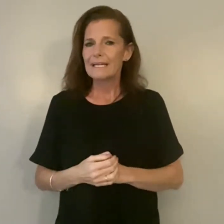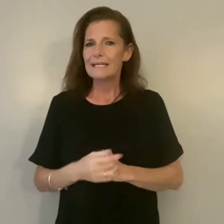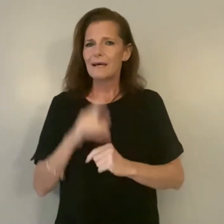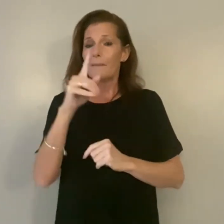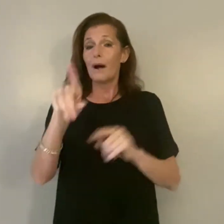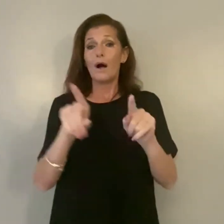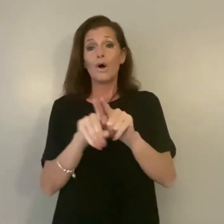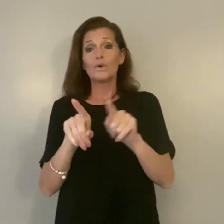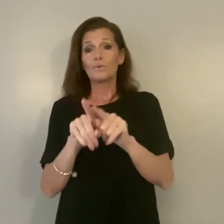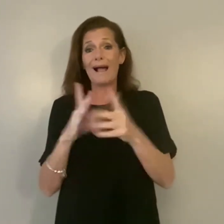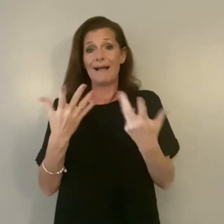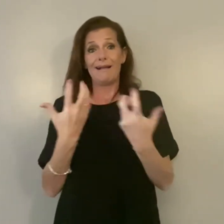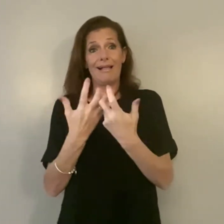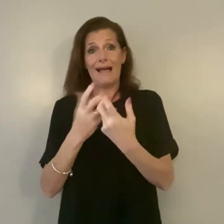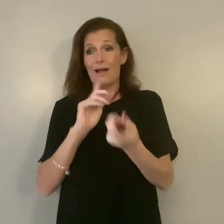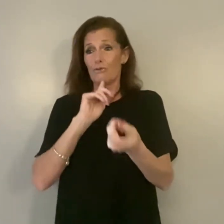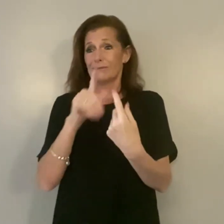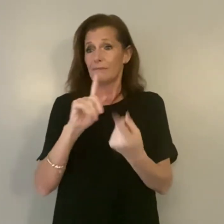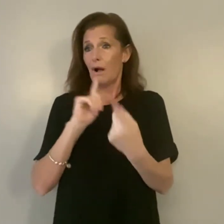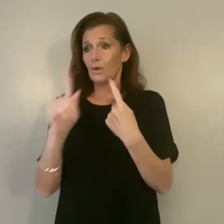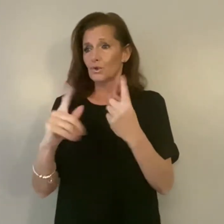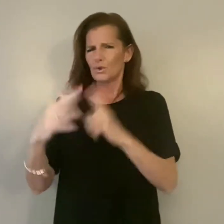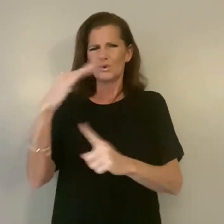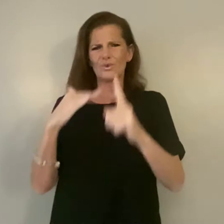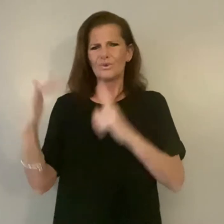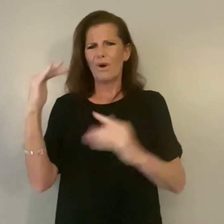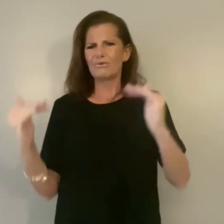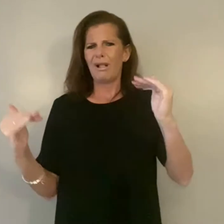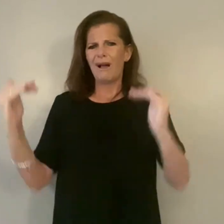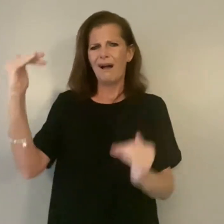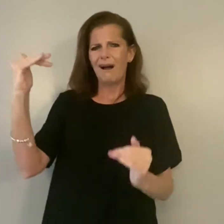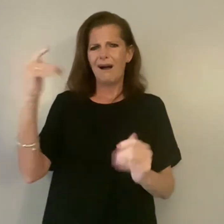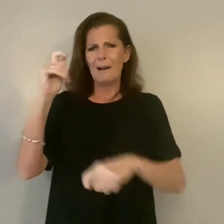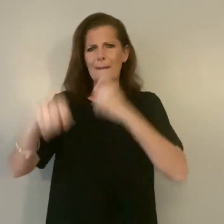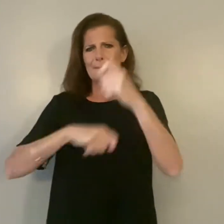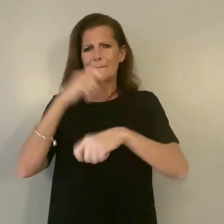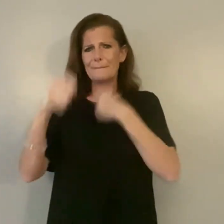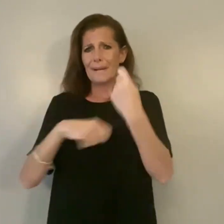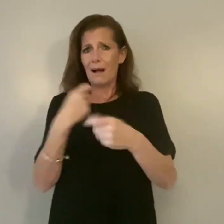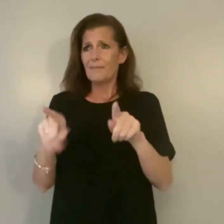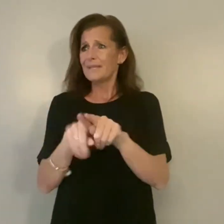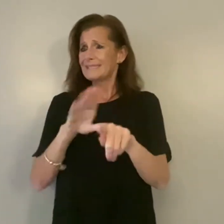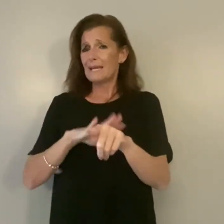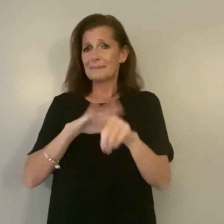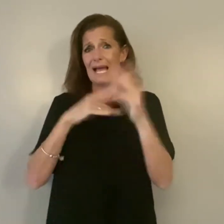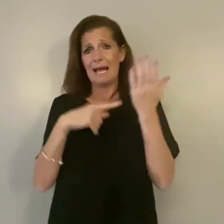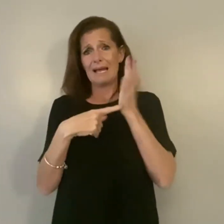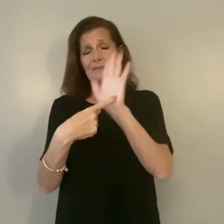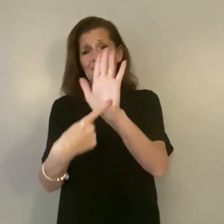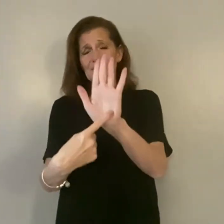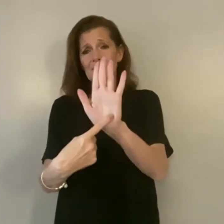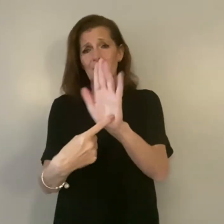but also in terms of how they're responding to the many sort of social injustice issues that are simultaneously being highlighted.